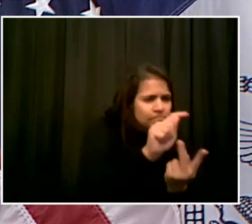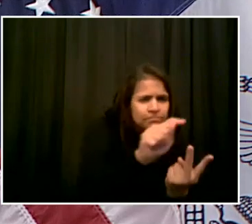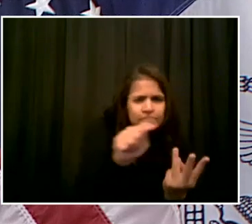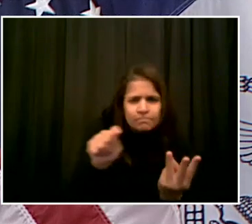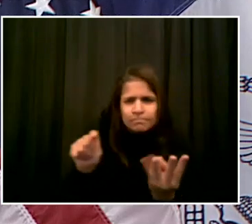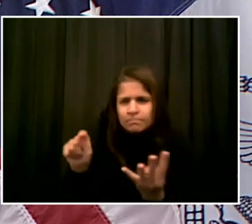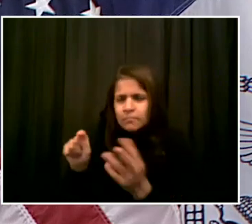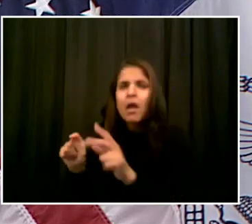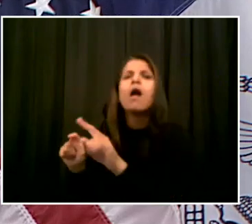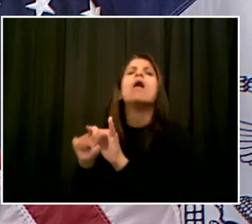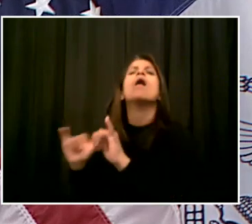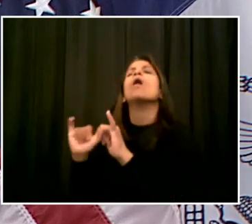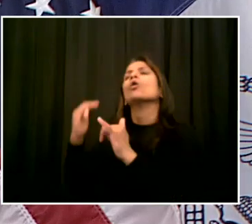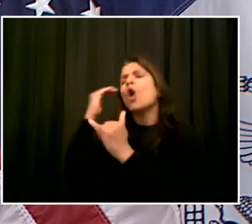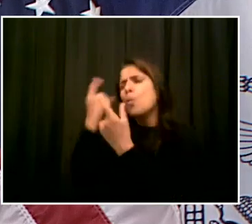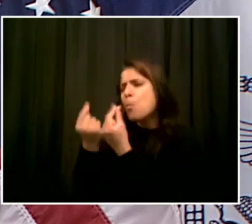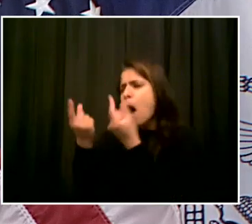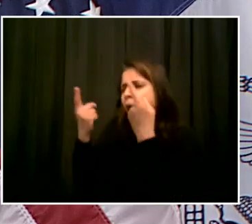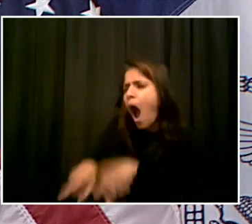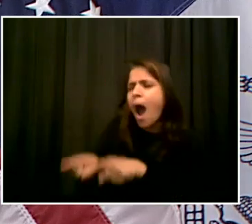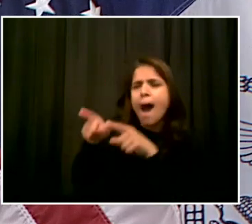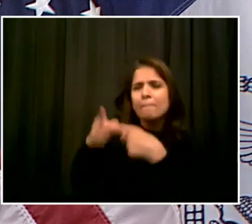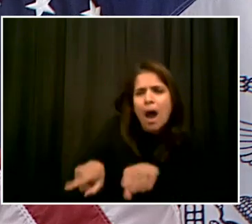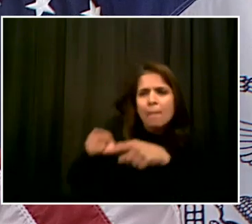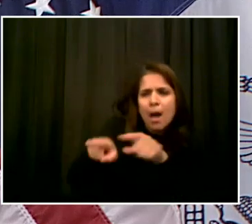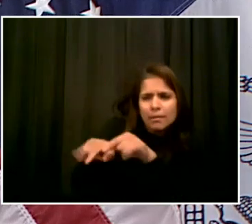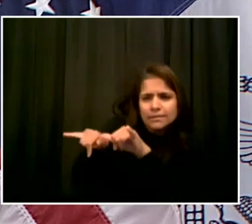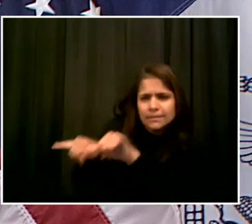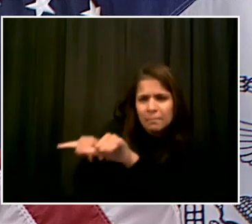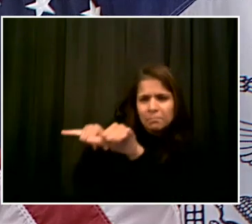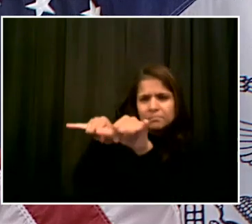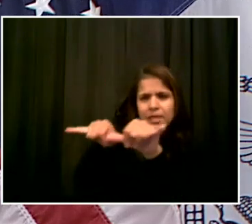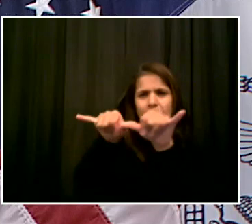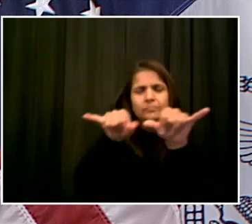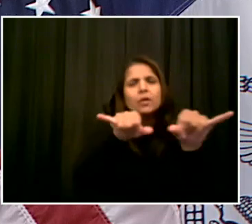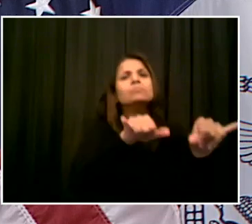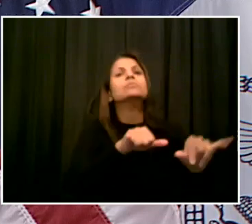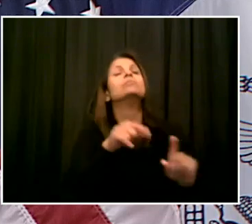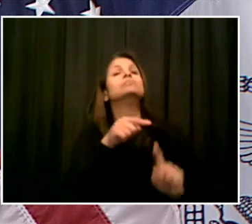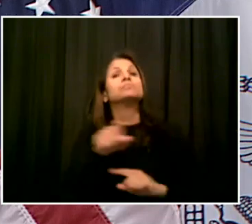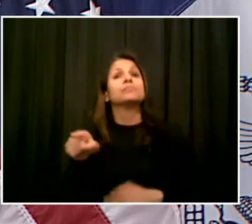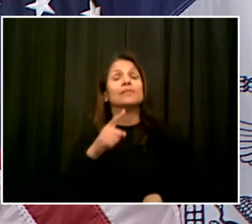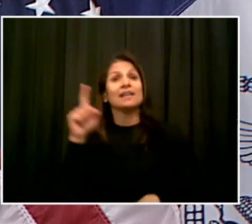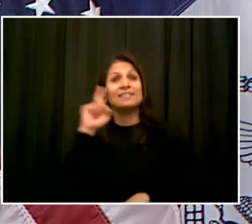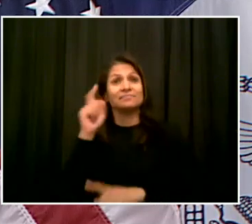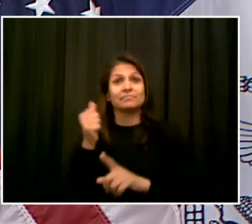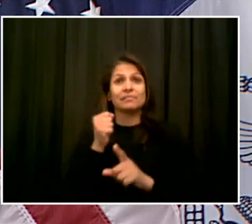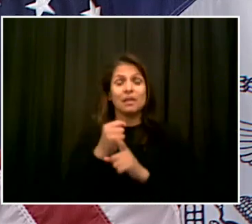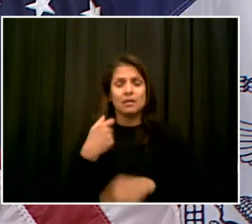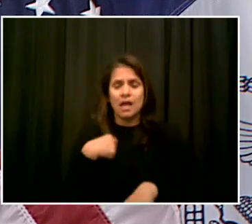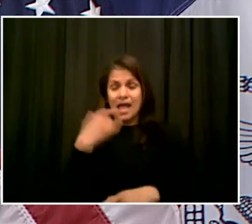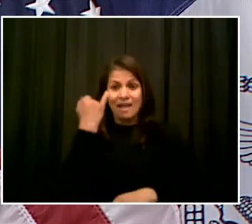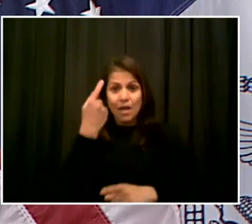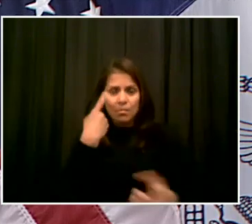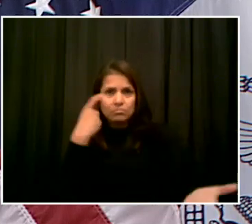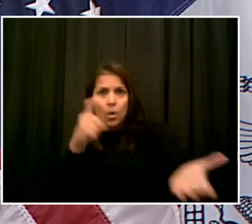I'LL TELL YOU ANYONE, IF YOU ESE THEM ATTEMPTING TO LOOT THAT YOU NEED TO ALERT